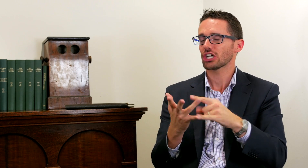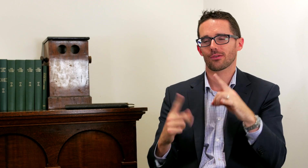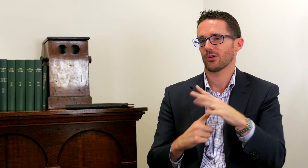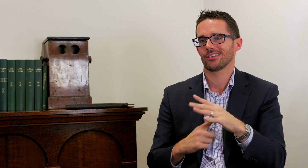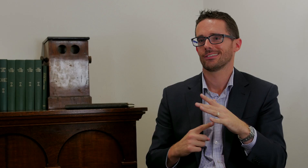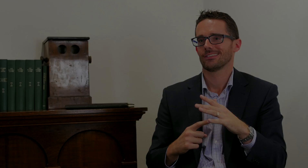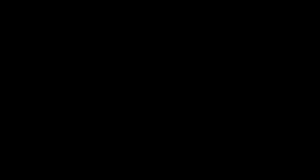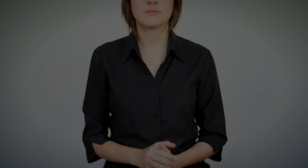and that's so important.